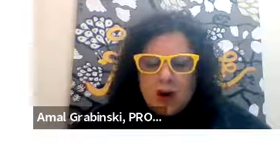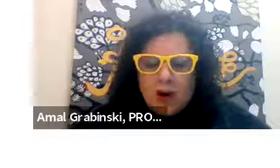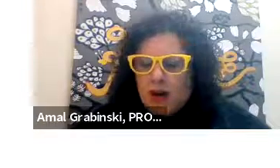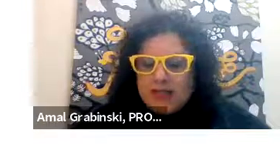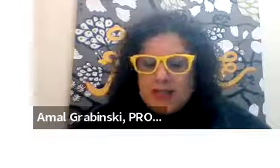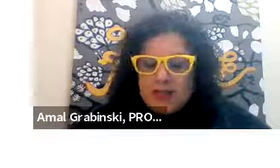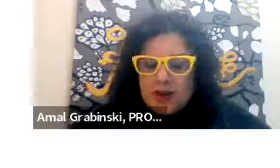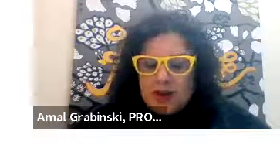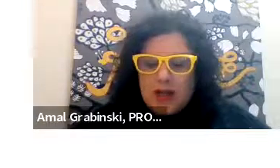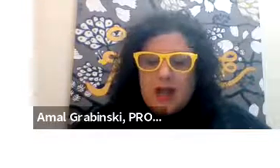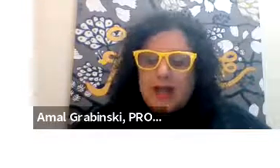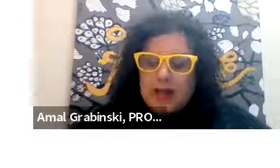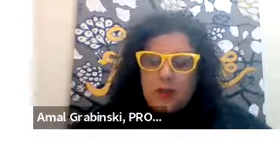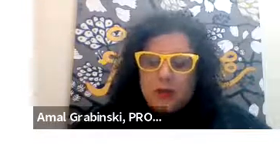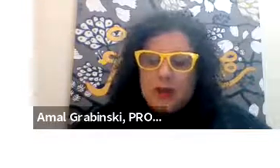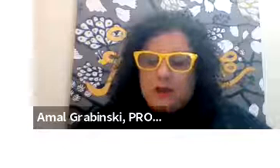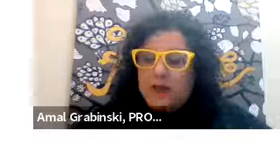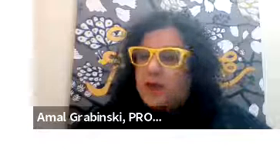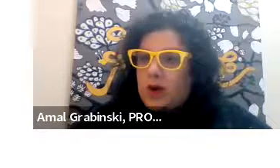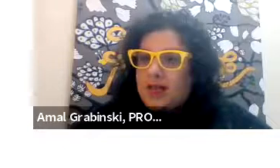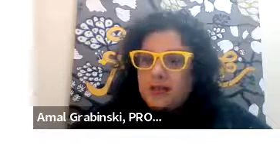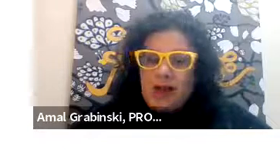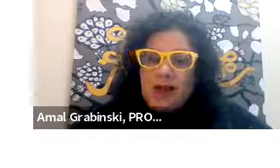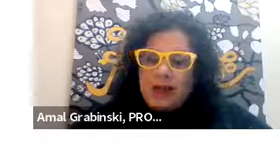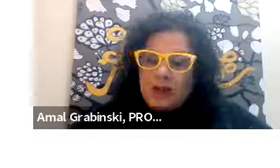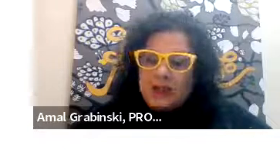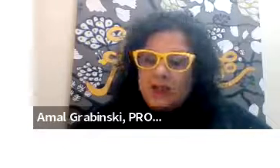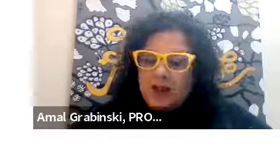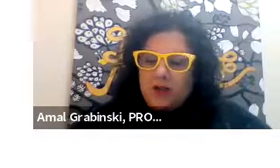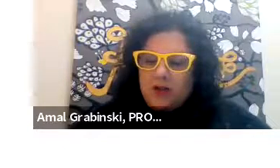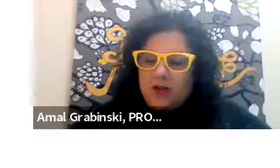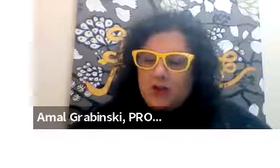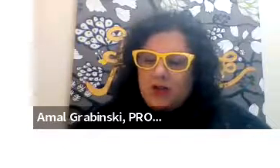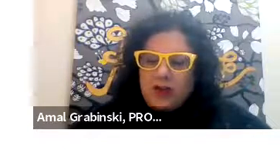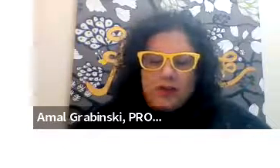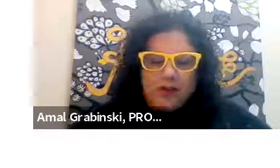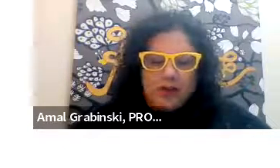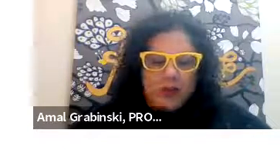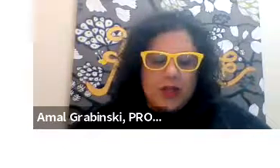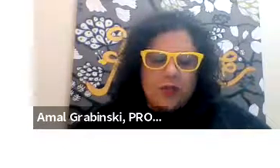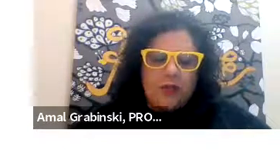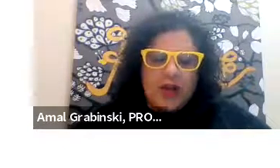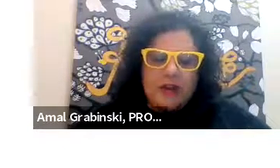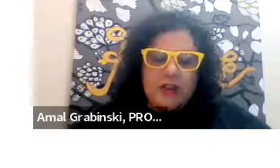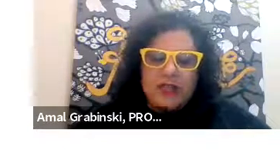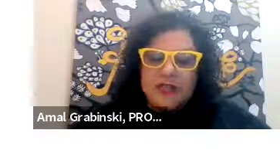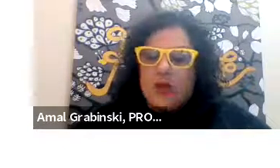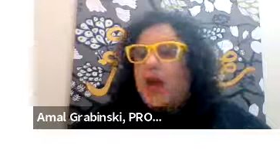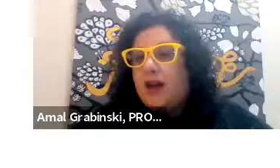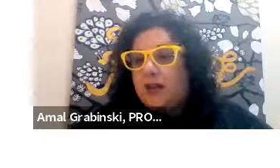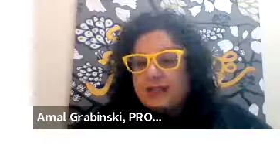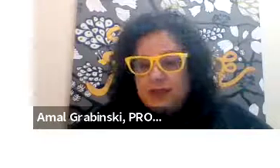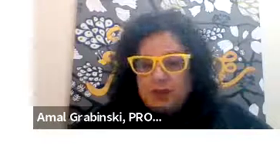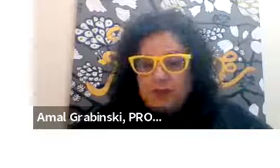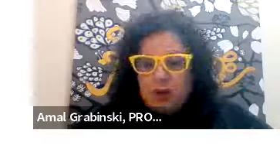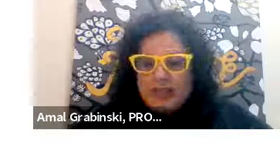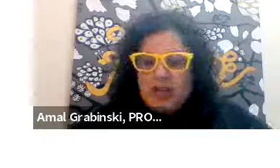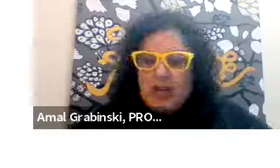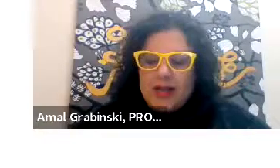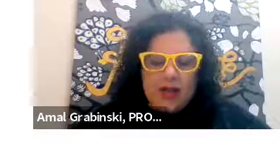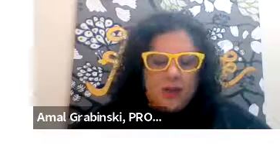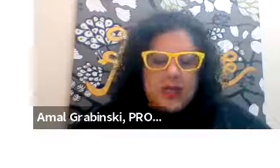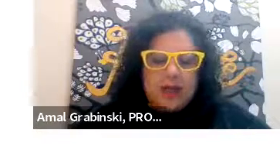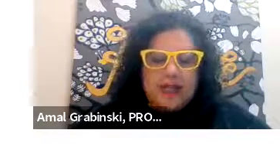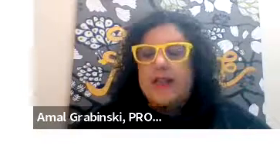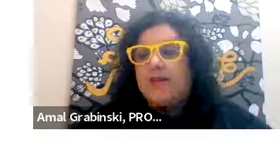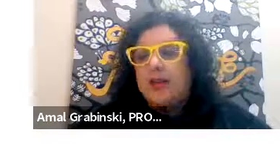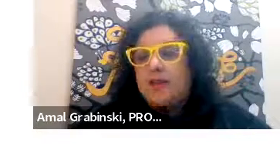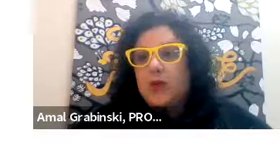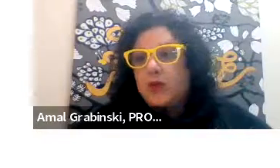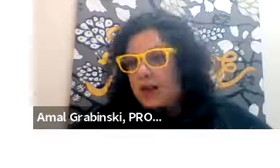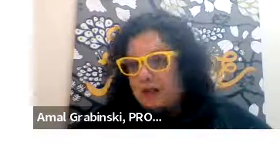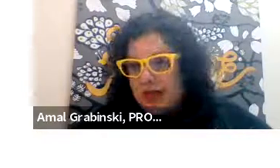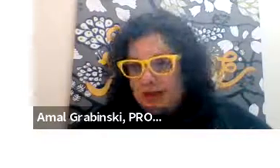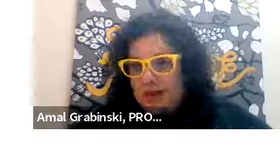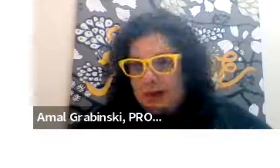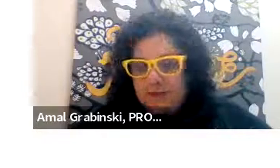Amal Grabinski, PROVAIL (she/her): As part of our ask this year again, we respectfully request and increase to the vendor rate in 2022 to allow providers to at least keep ahead of rising minimum wage and help stabilize staffing levels when we're out of the pandemic.